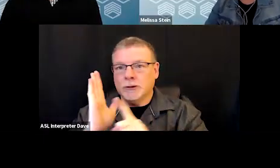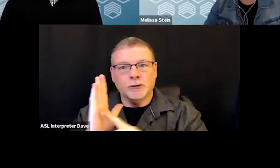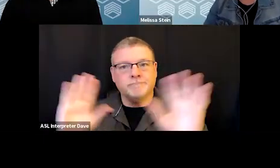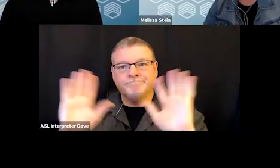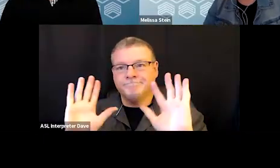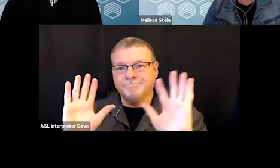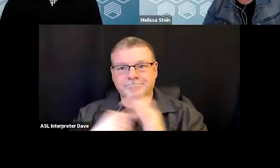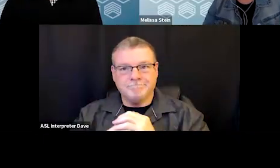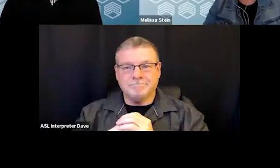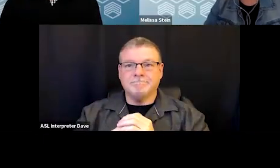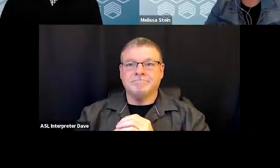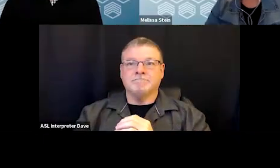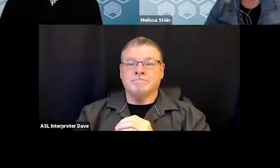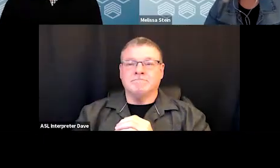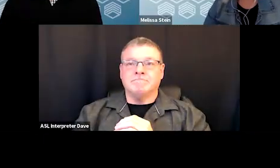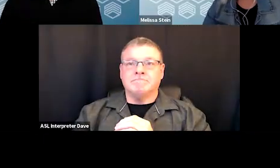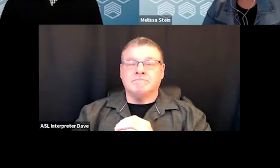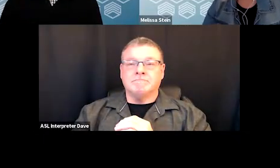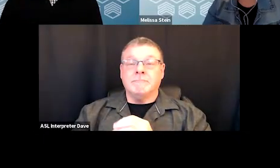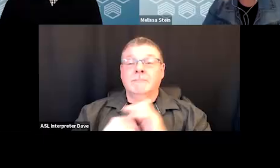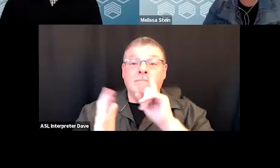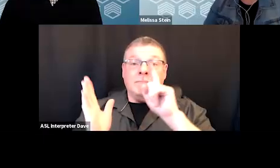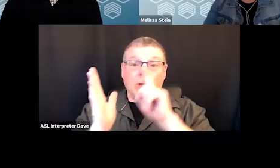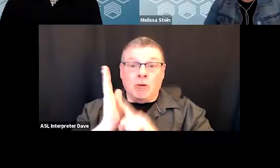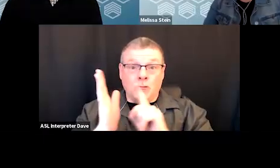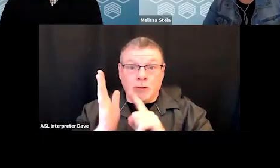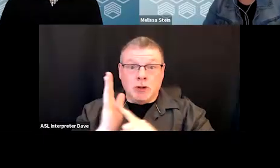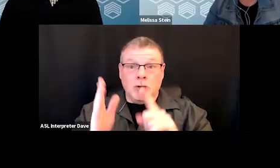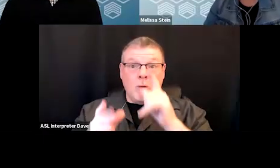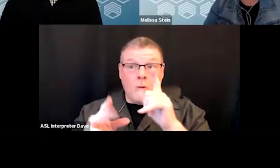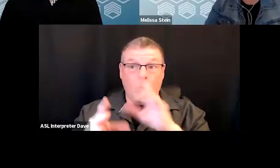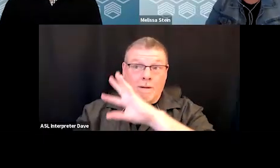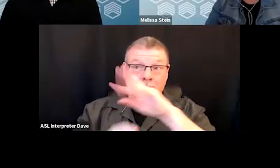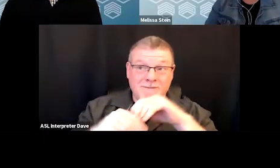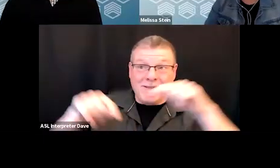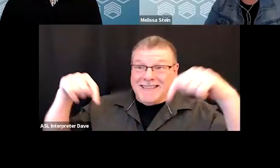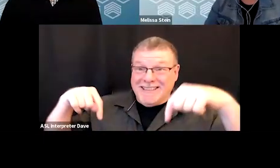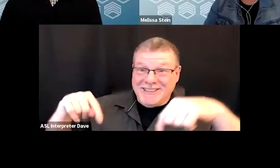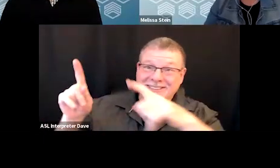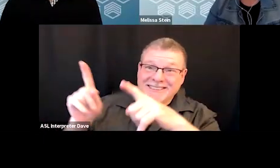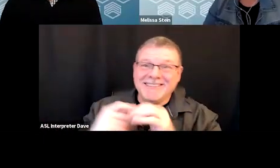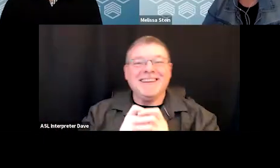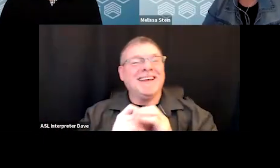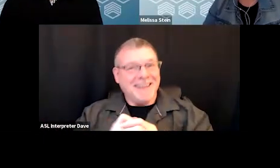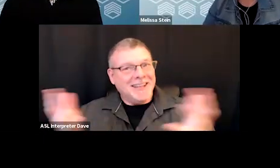So, to the researchers on this webinar, the researchers, we urge you to ask